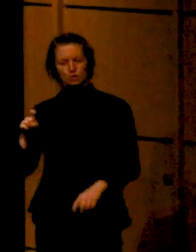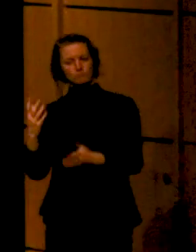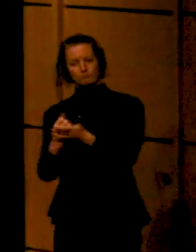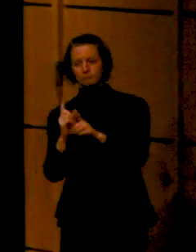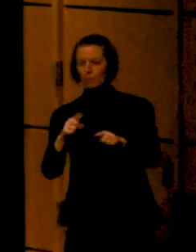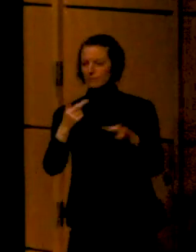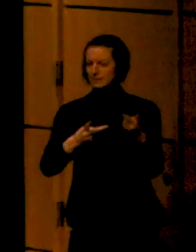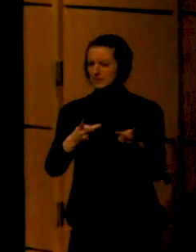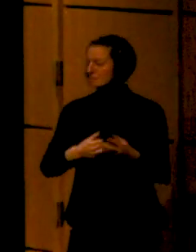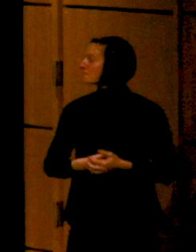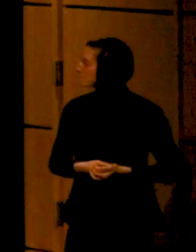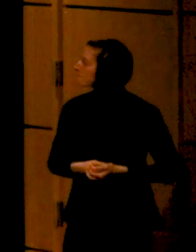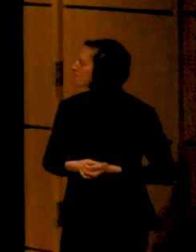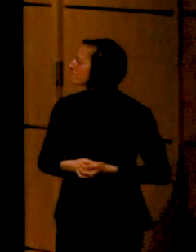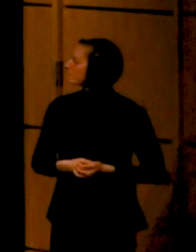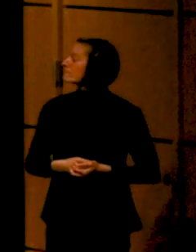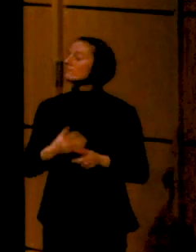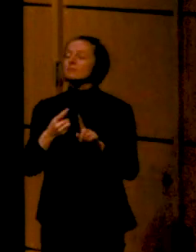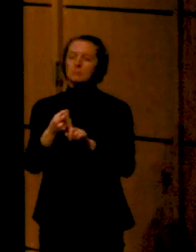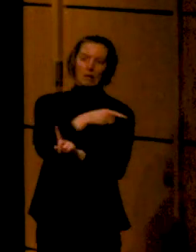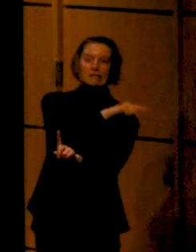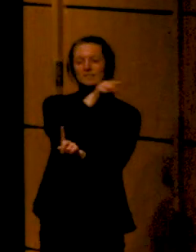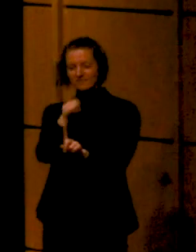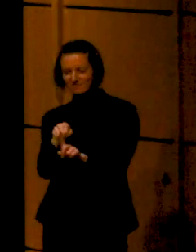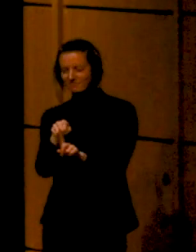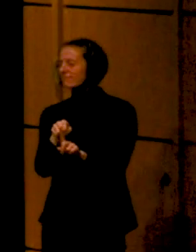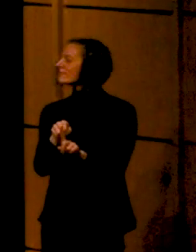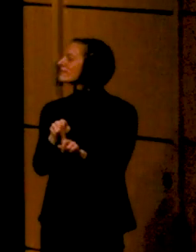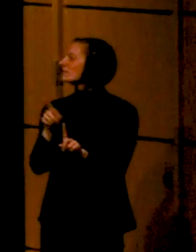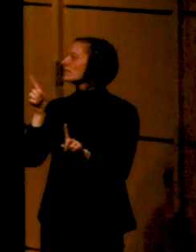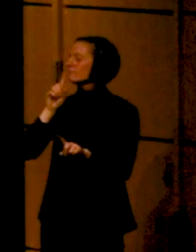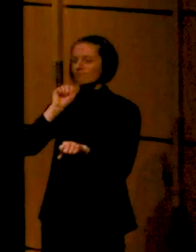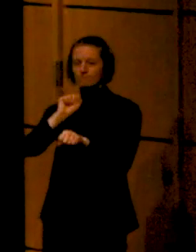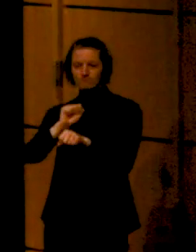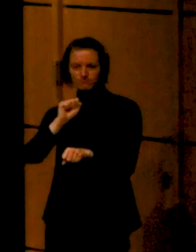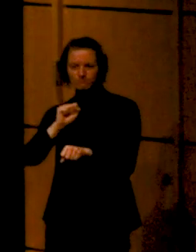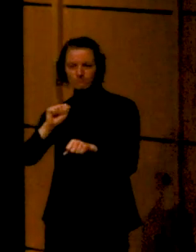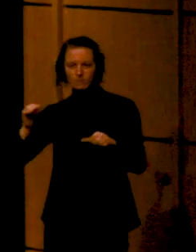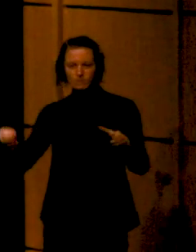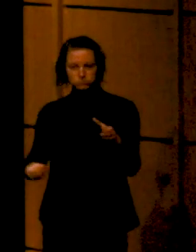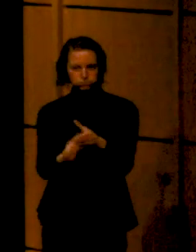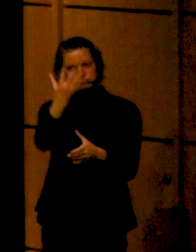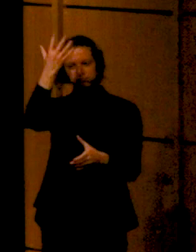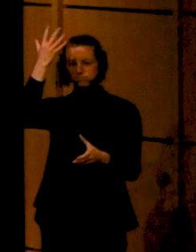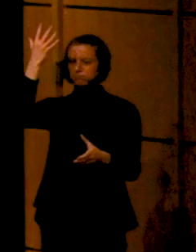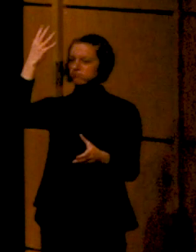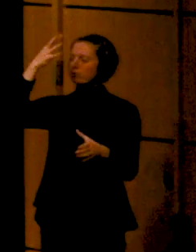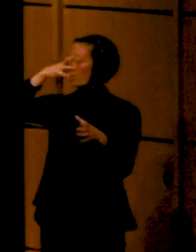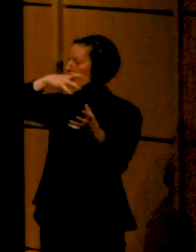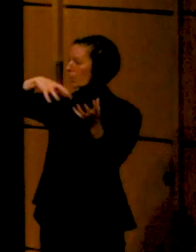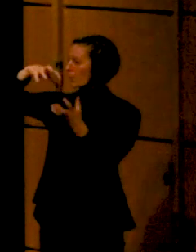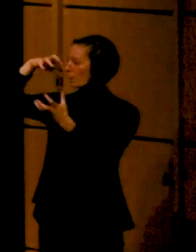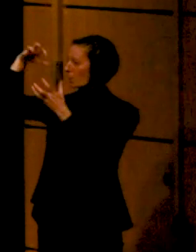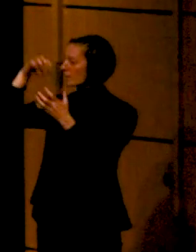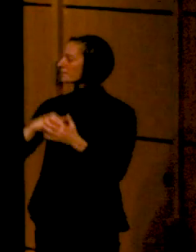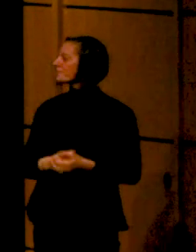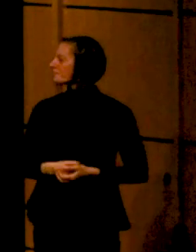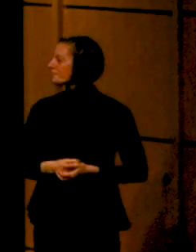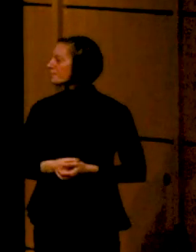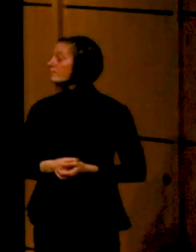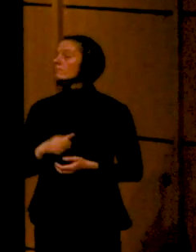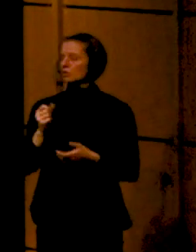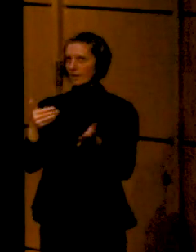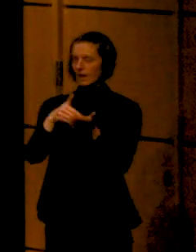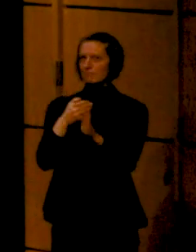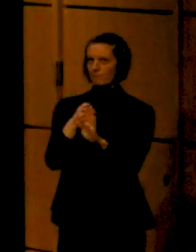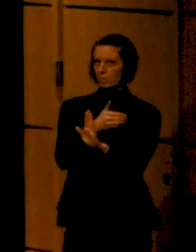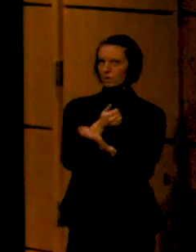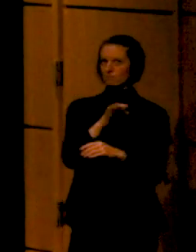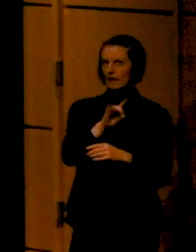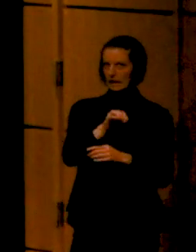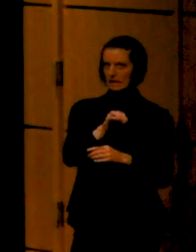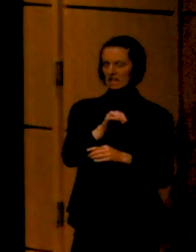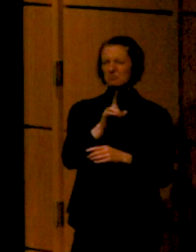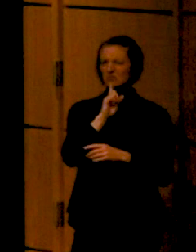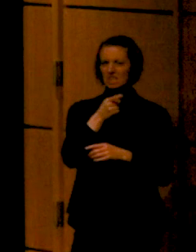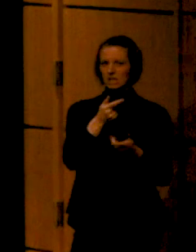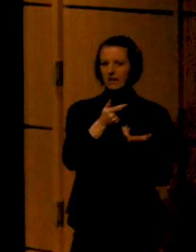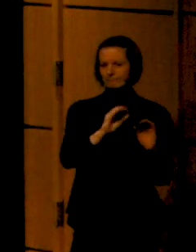Now back to the eruption, in opposition to the period before 1980 Mount St. Helens never